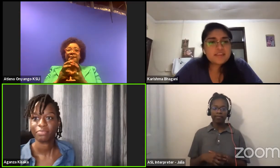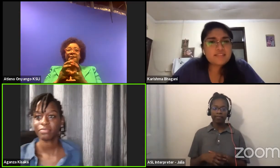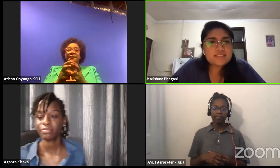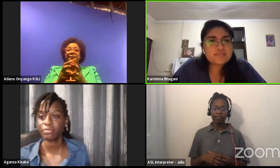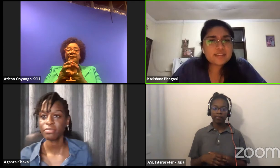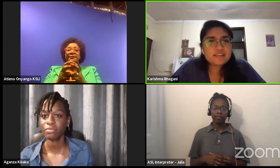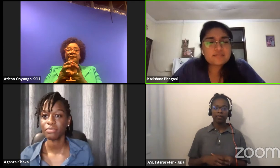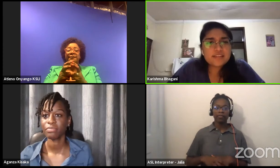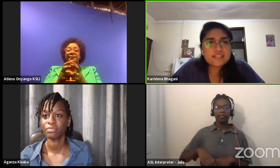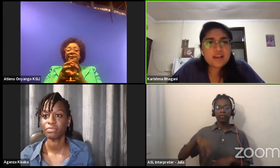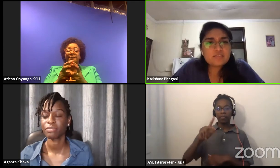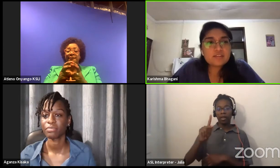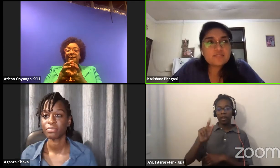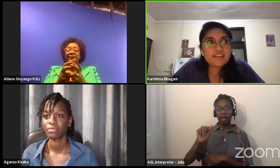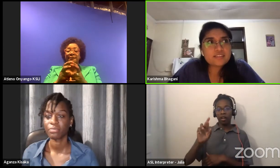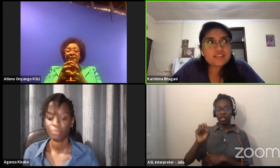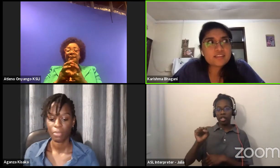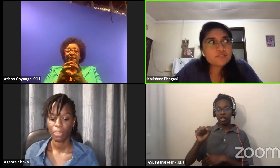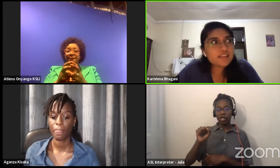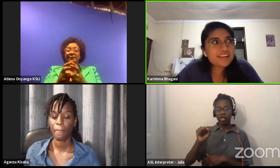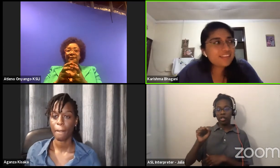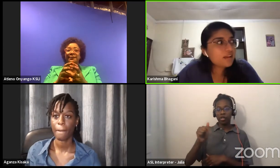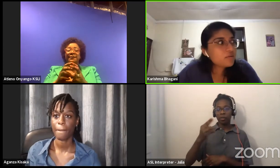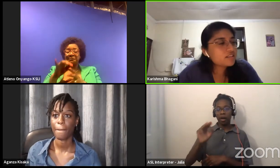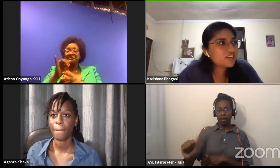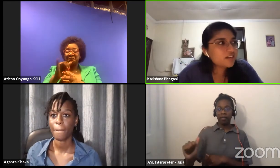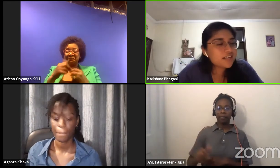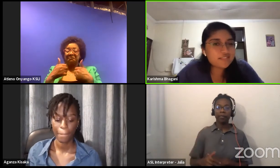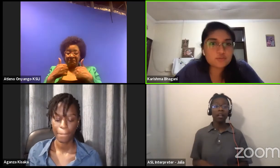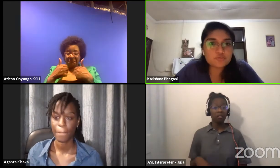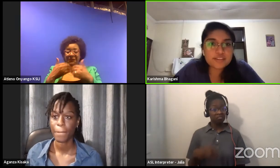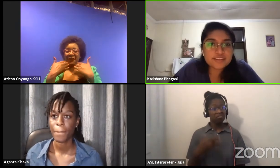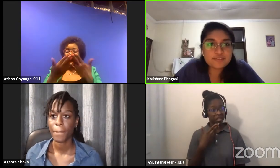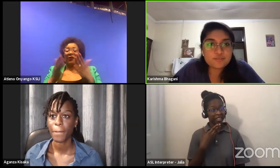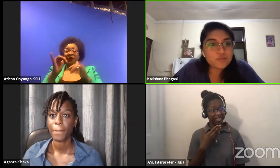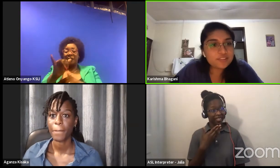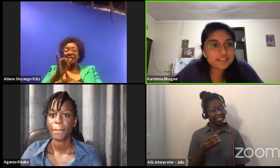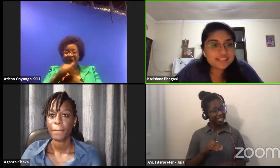Yeah, that's really sound advice, thank you for that. I think I'm gonna start having to read a few more things